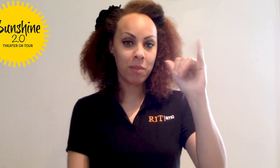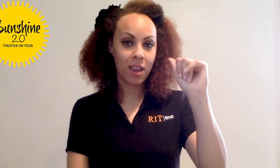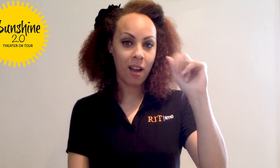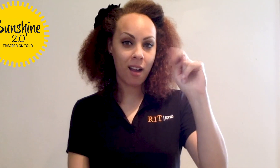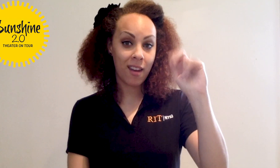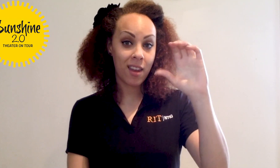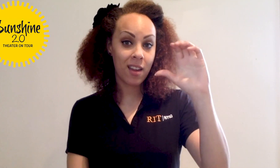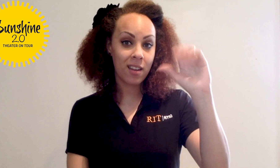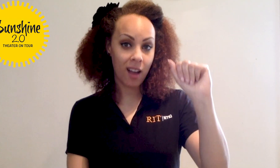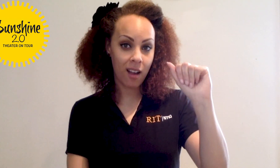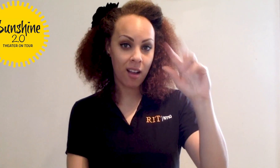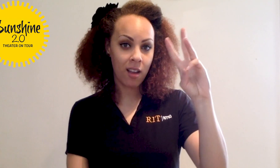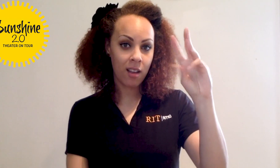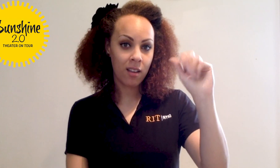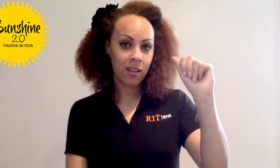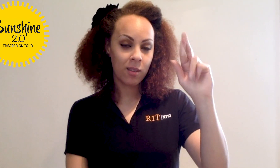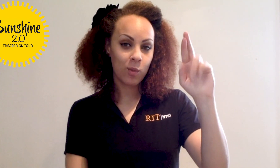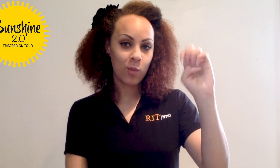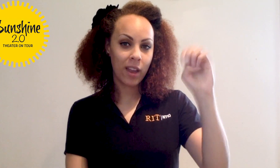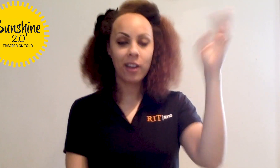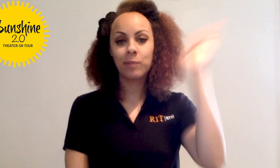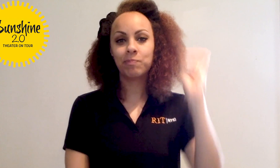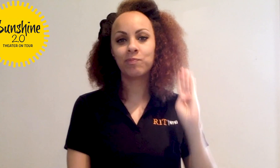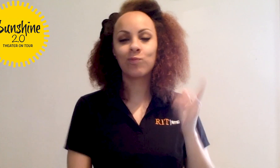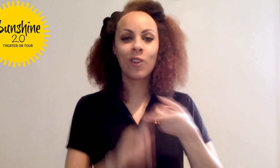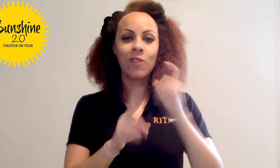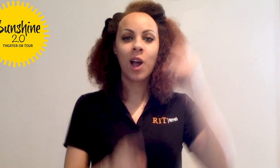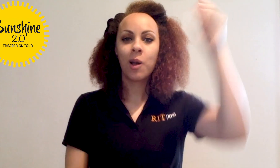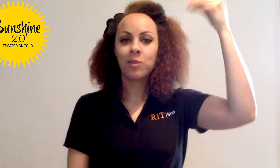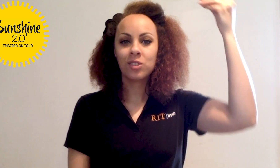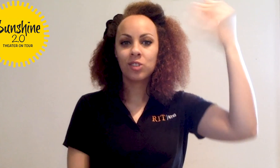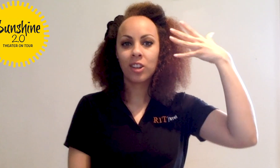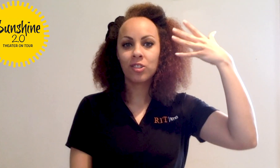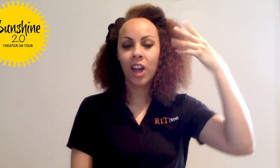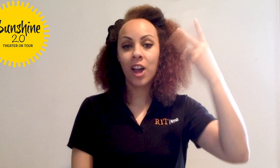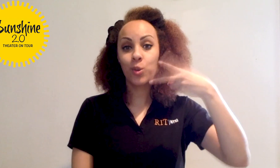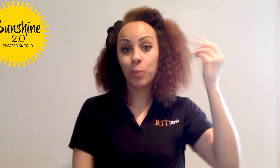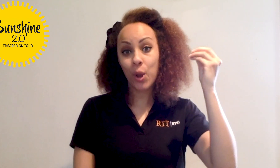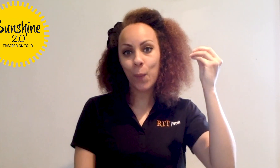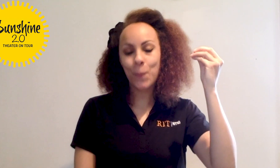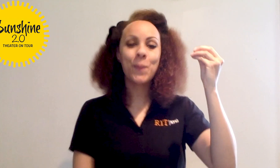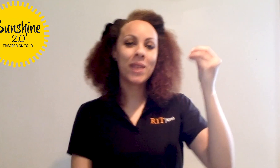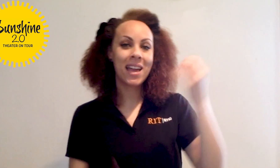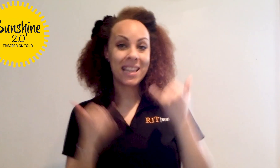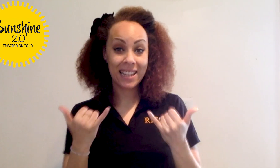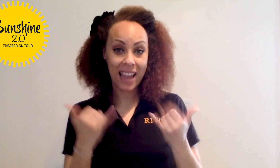I'm Bianca Ware from Sunshine 2.0.